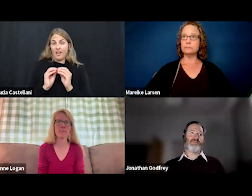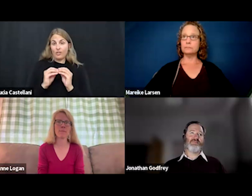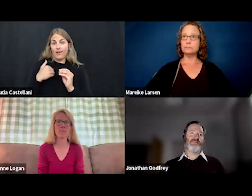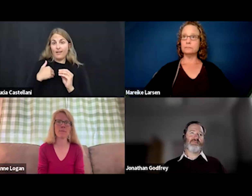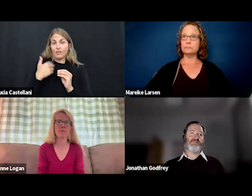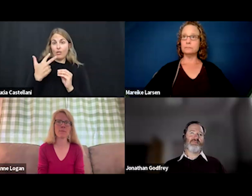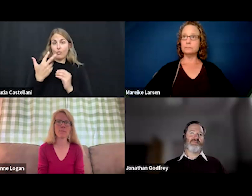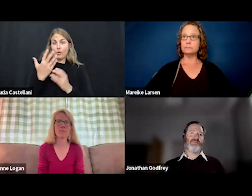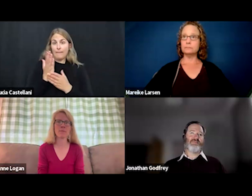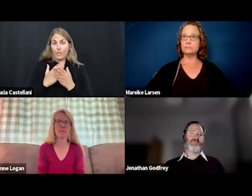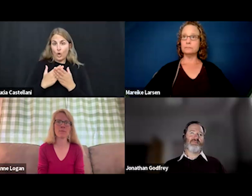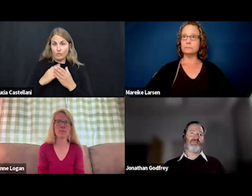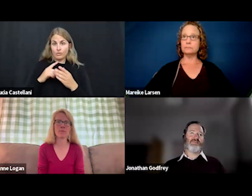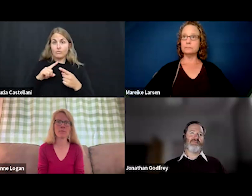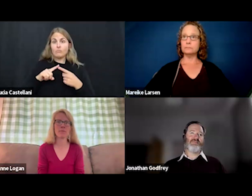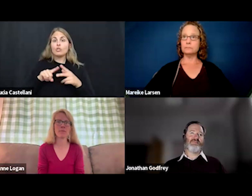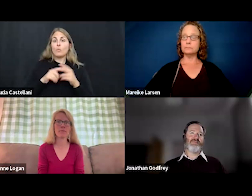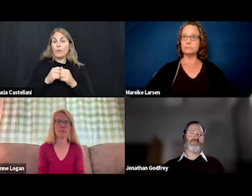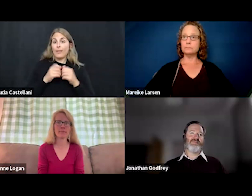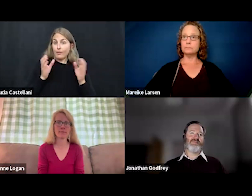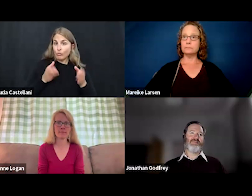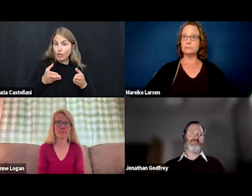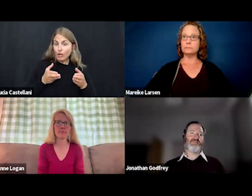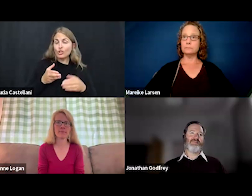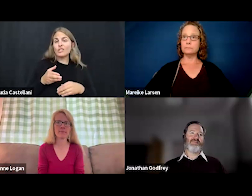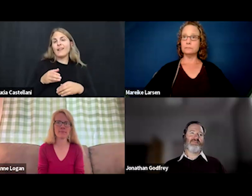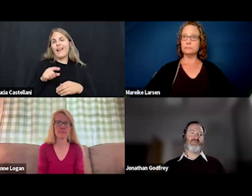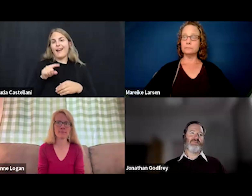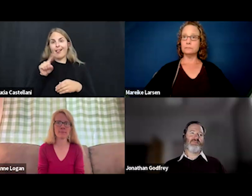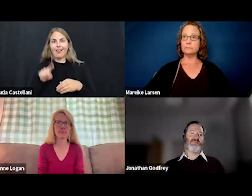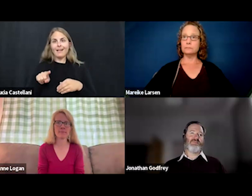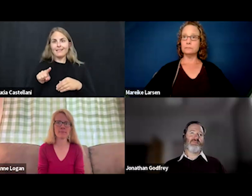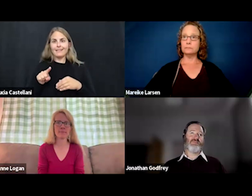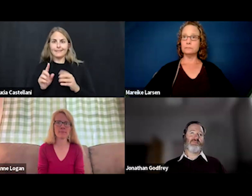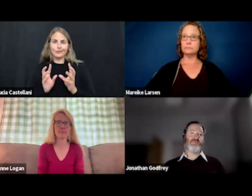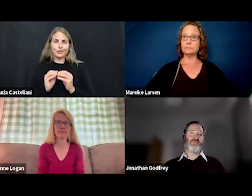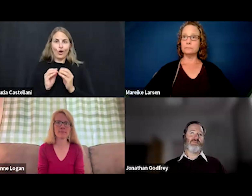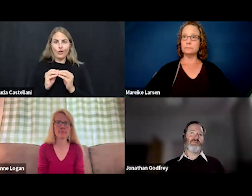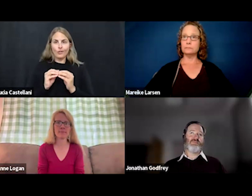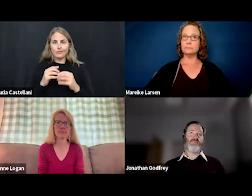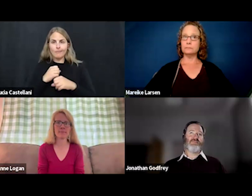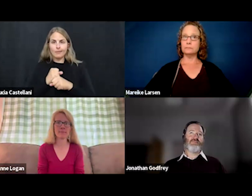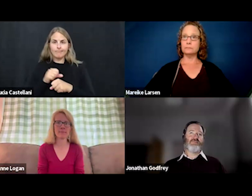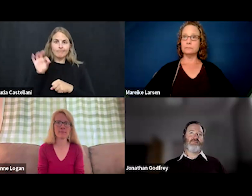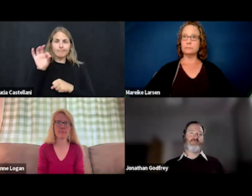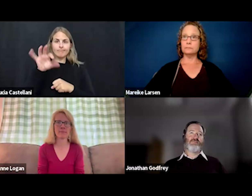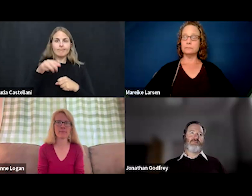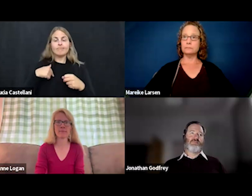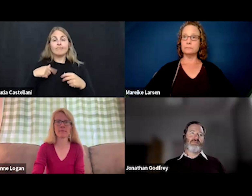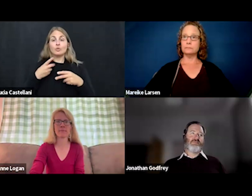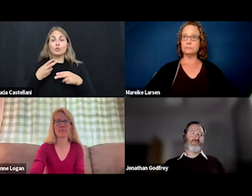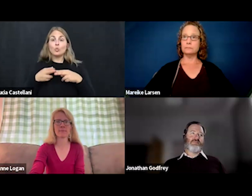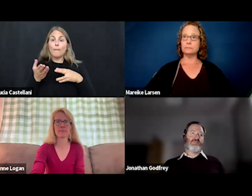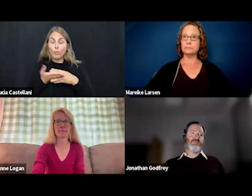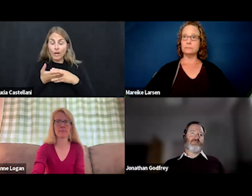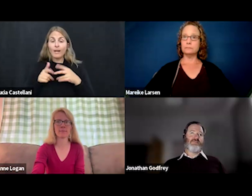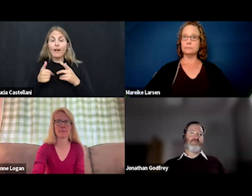We're going to start with introductions and some lightning talks from our panelists. Take a short break. We'll come back and do a panel discussion